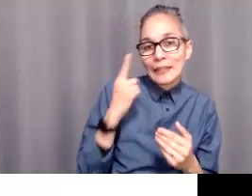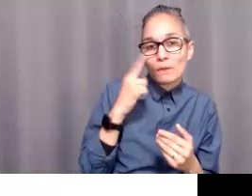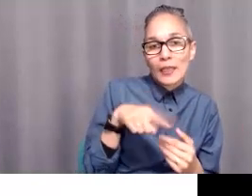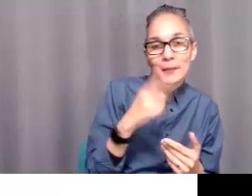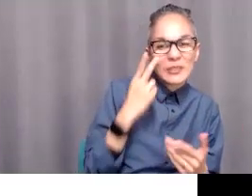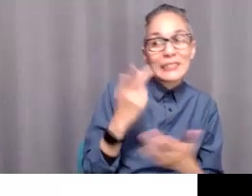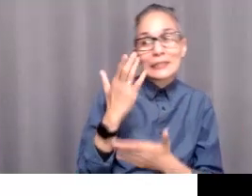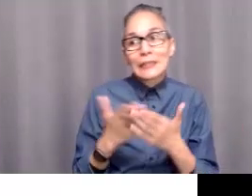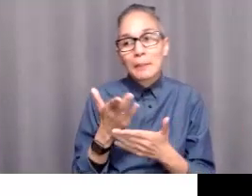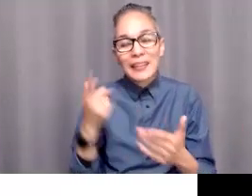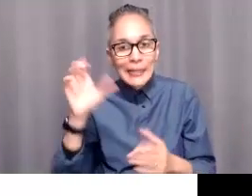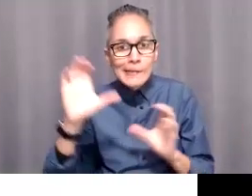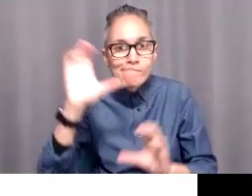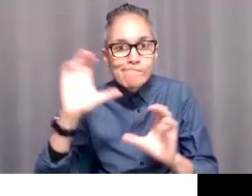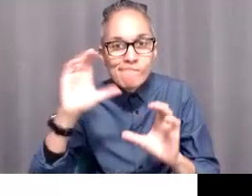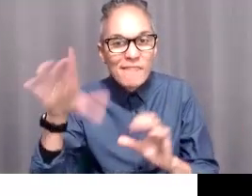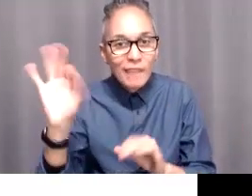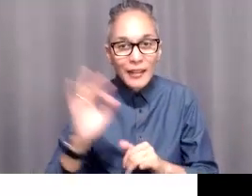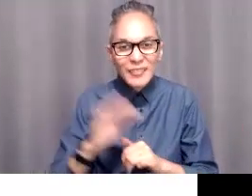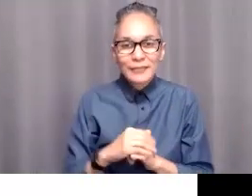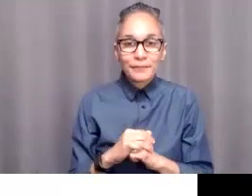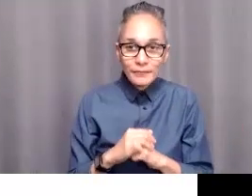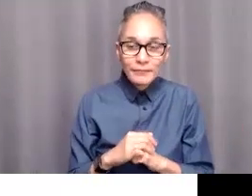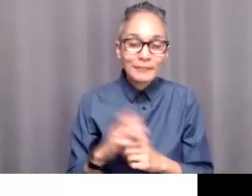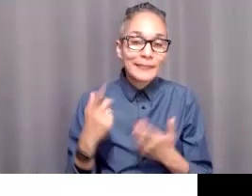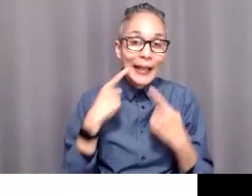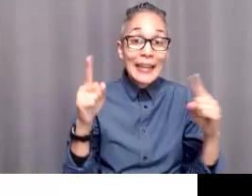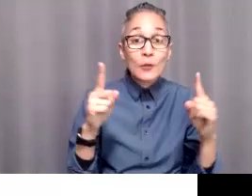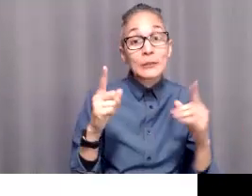find, like, maybe the announcements and discussions were easier. Yeah.